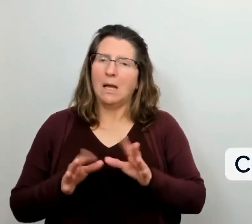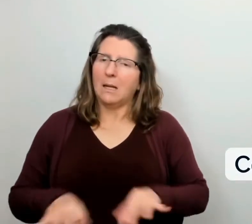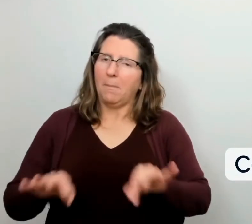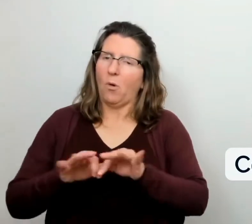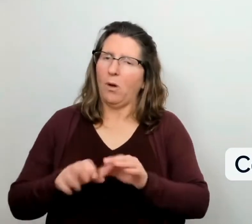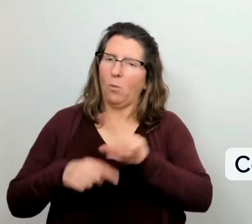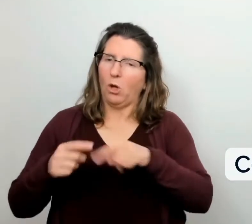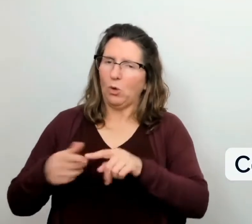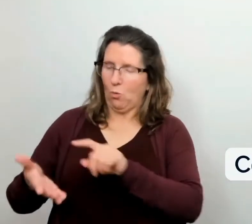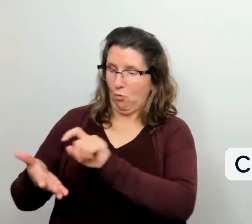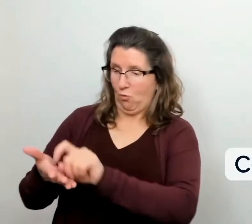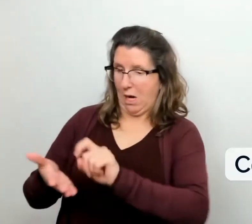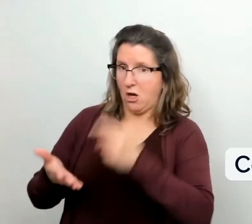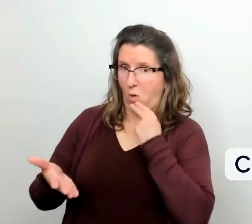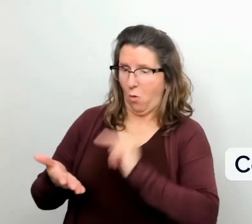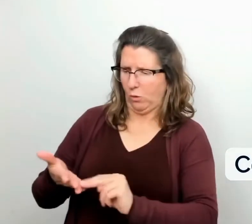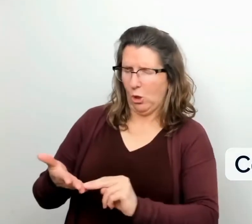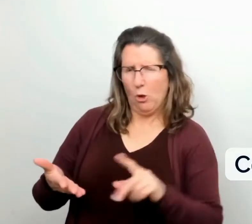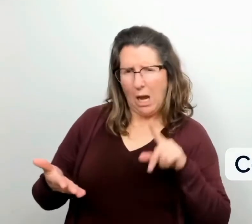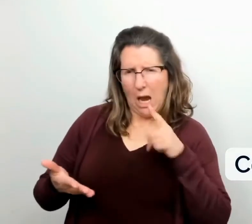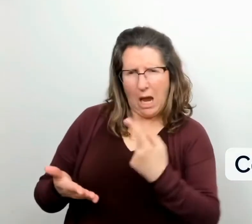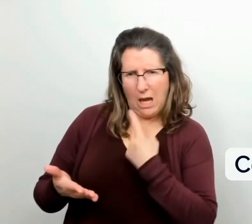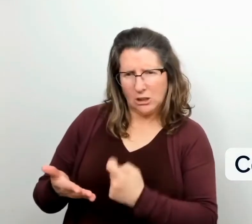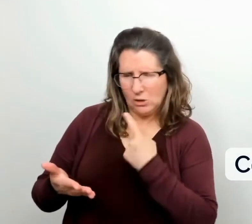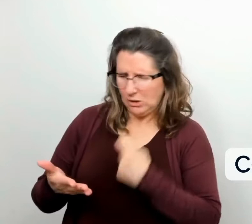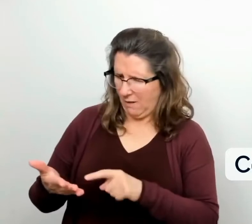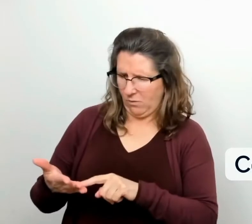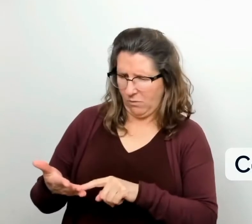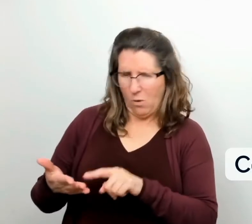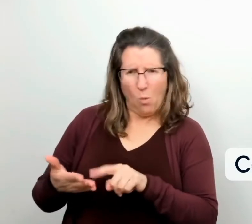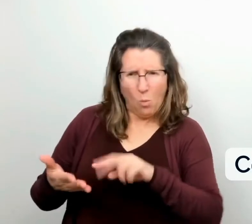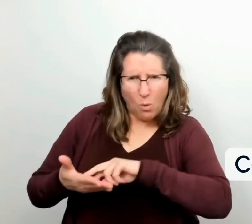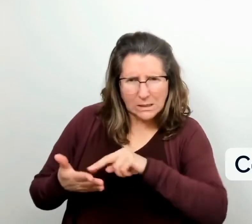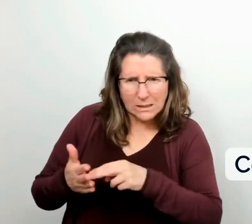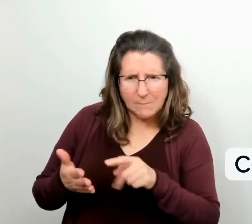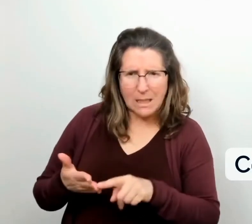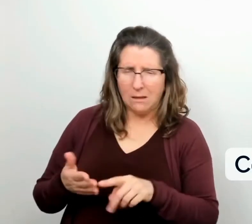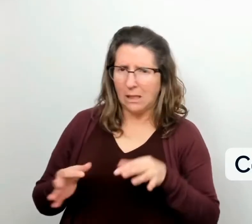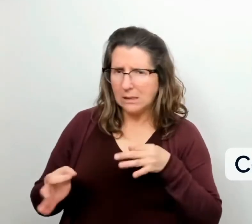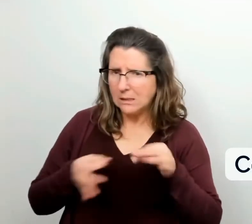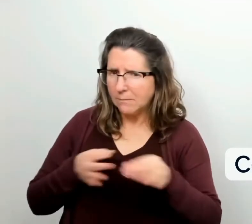Another technique is to create questions from the notes.